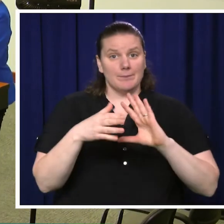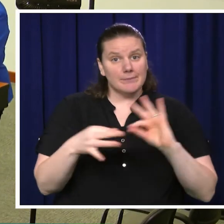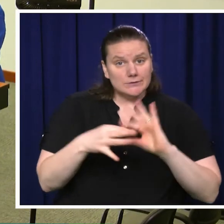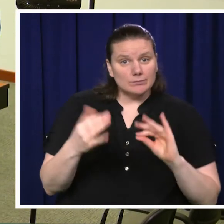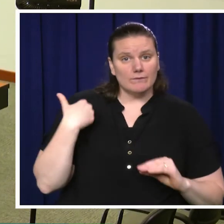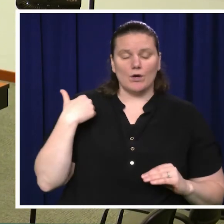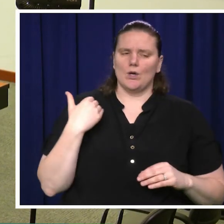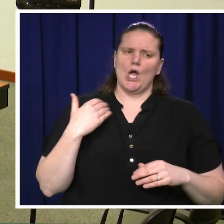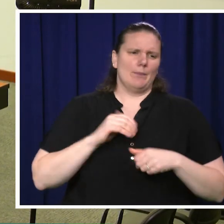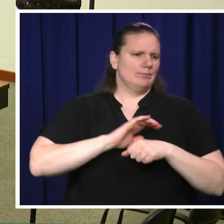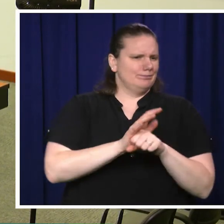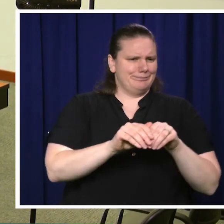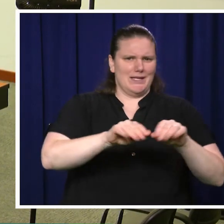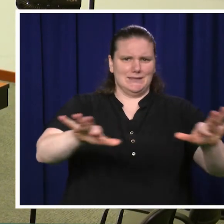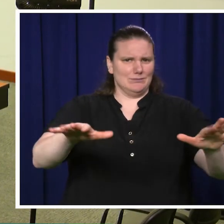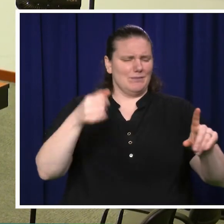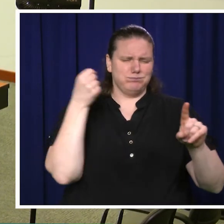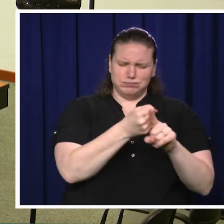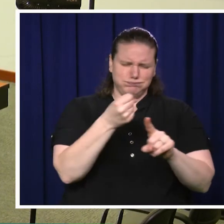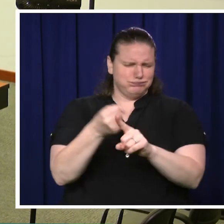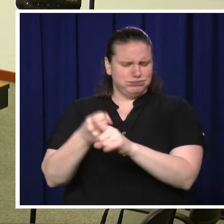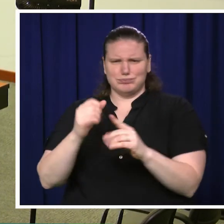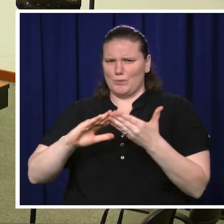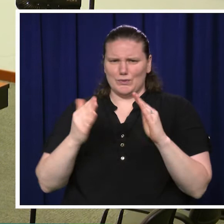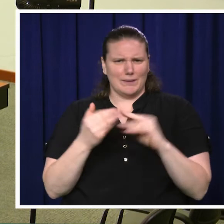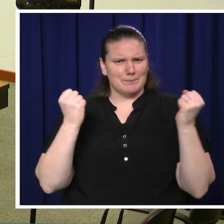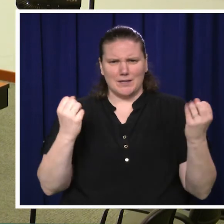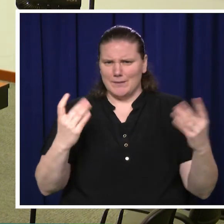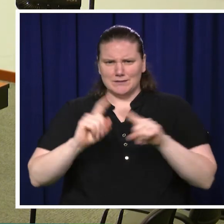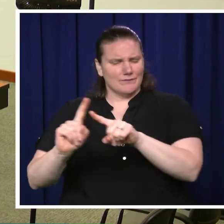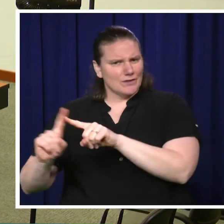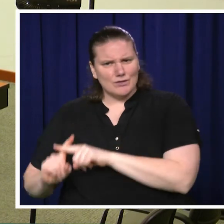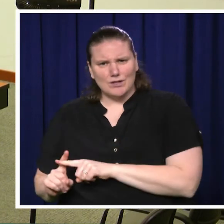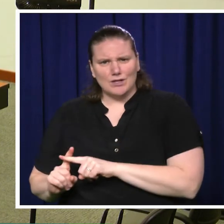As I mentioned earlier, the pandemic has affected our community in a multitude of ways.